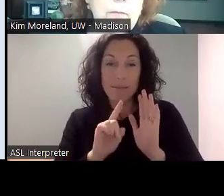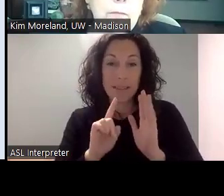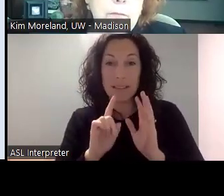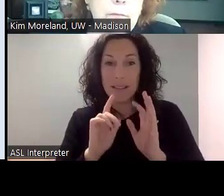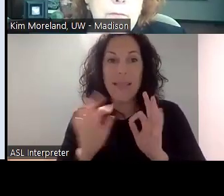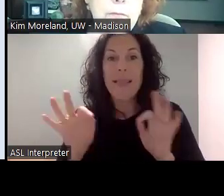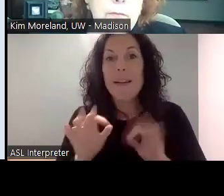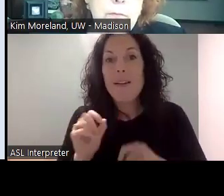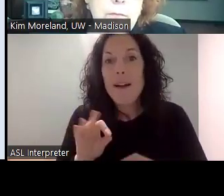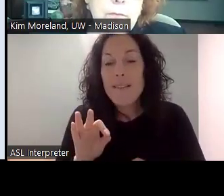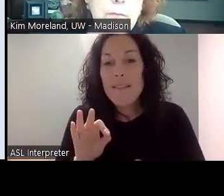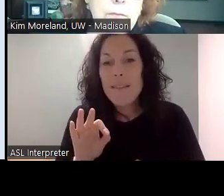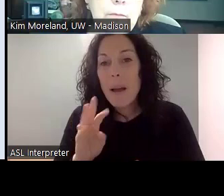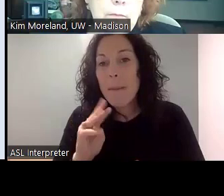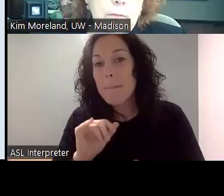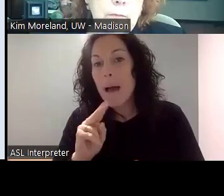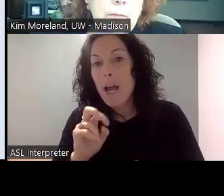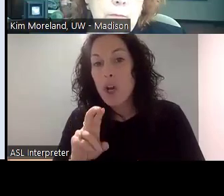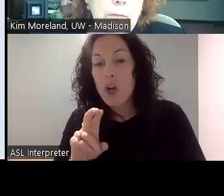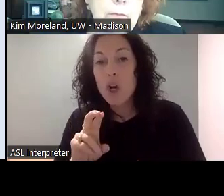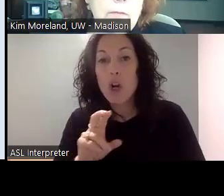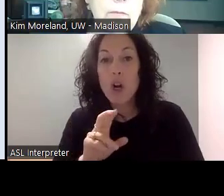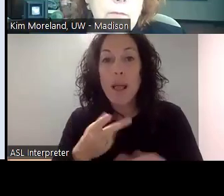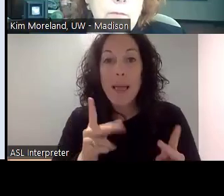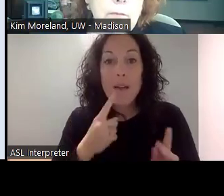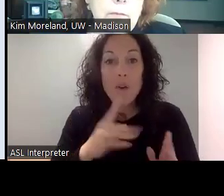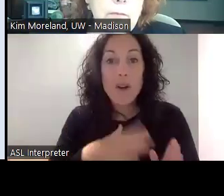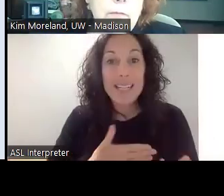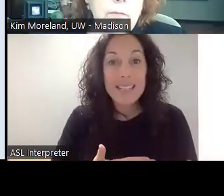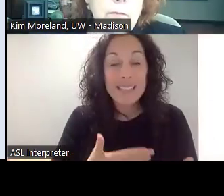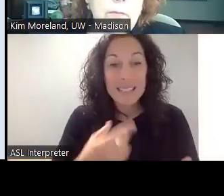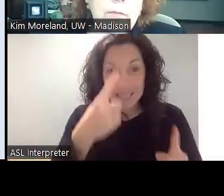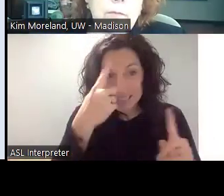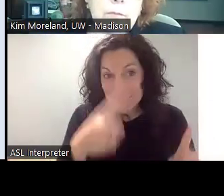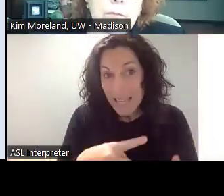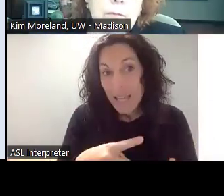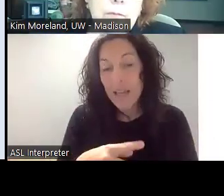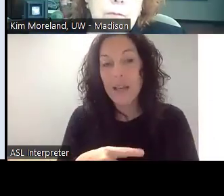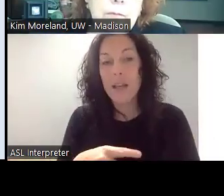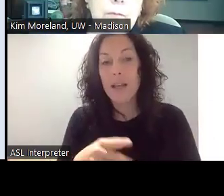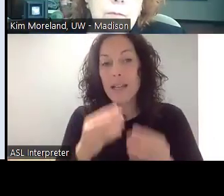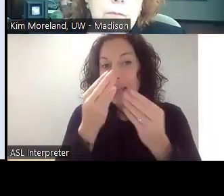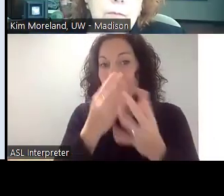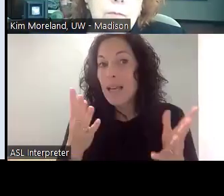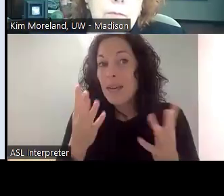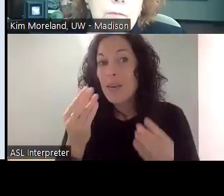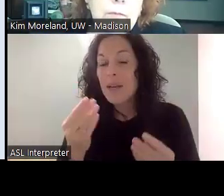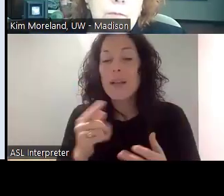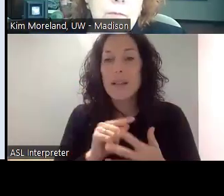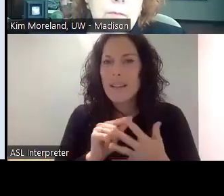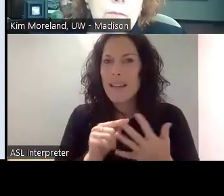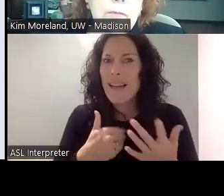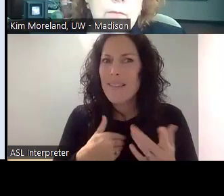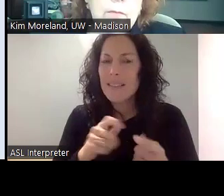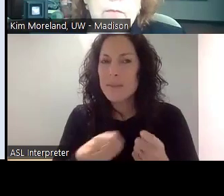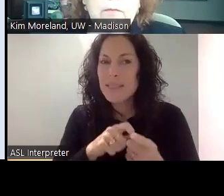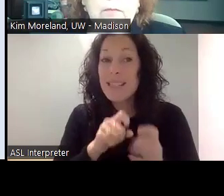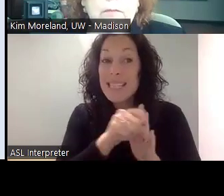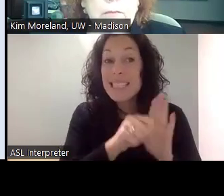allowability for consent or other requirements, disclosure of information. Right? There are specific state requirements of disclosure,